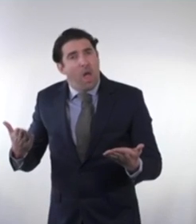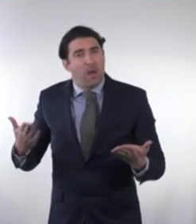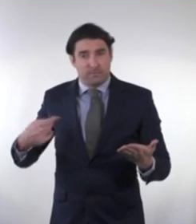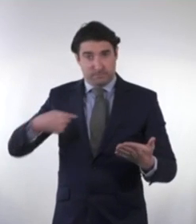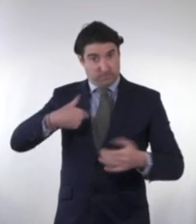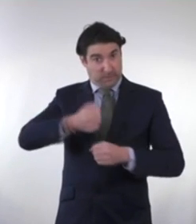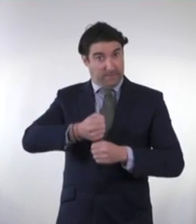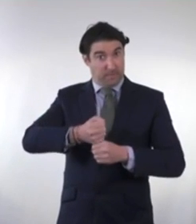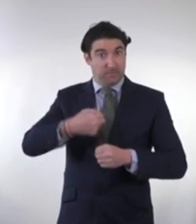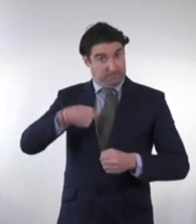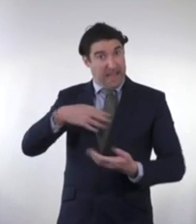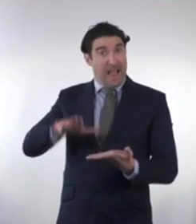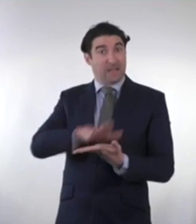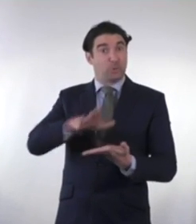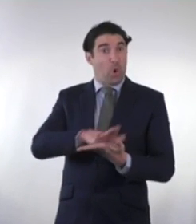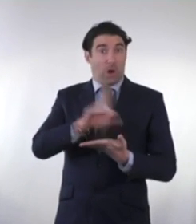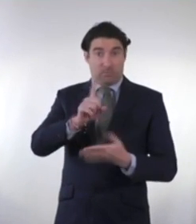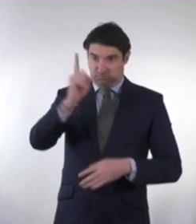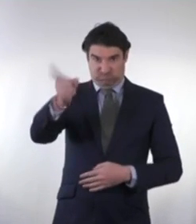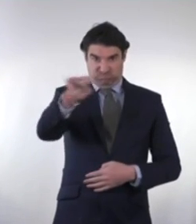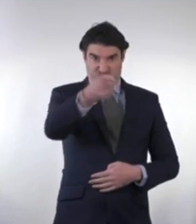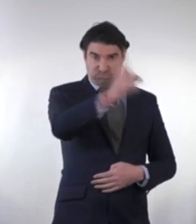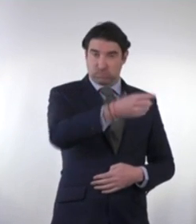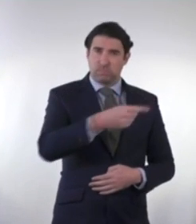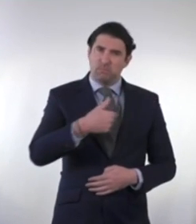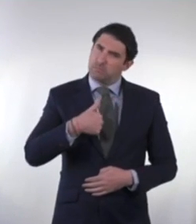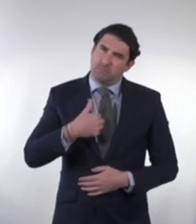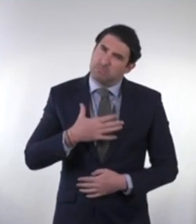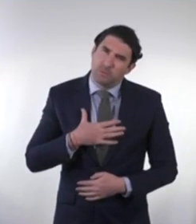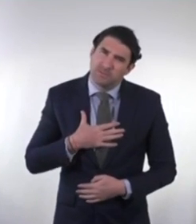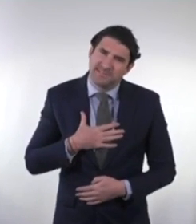has been refused. Does my right hon. Friend agree with that decision? If so,